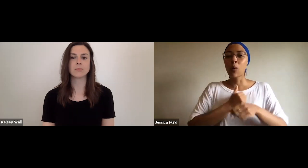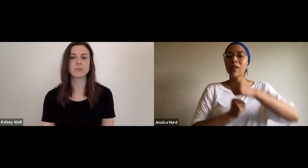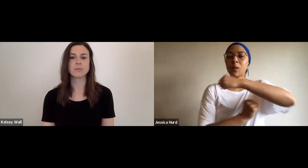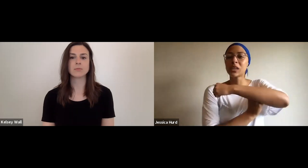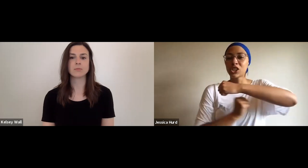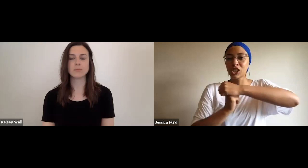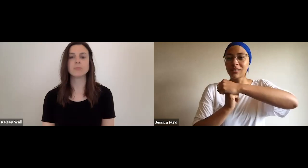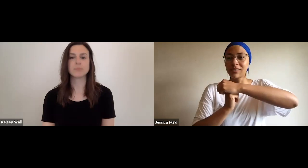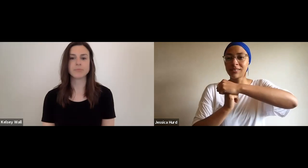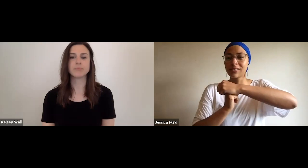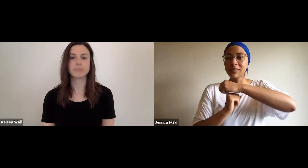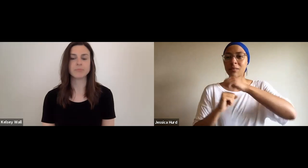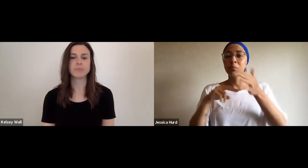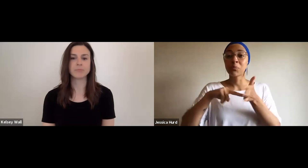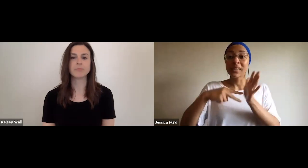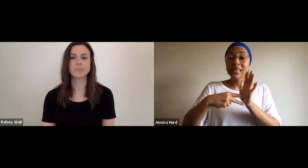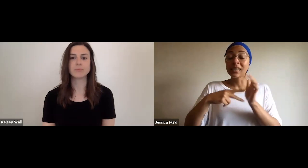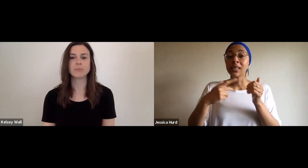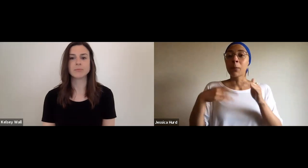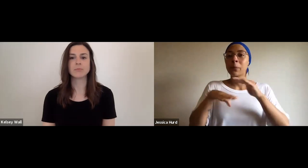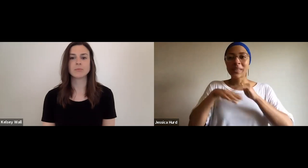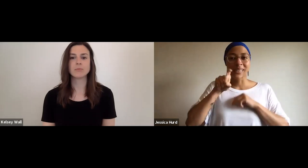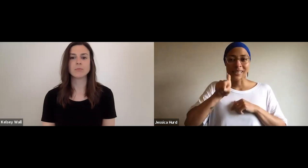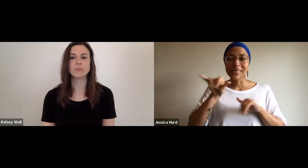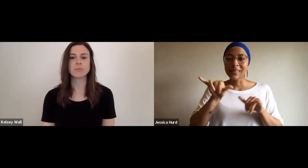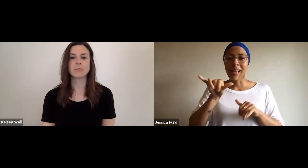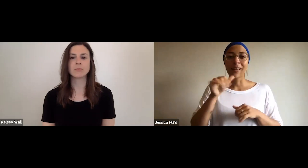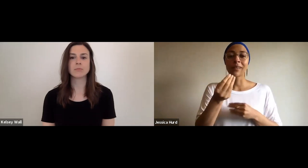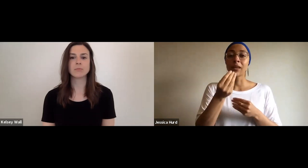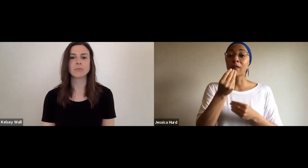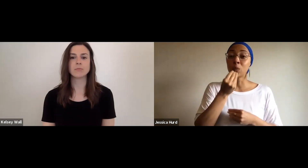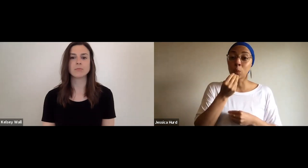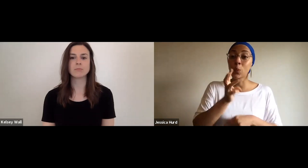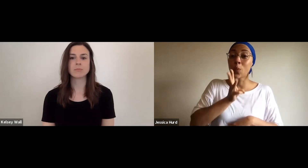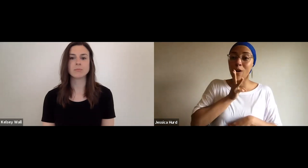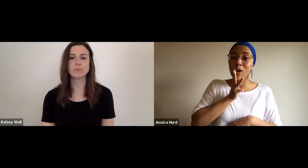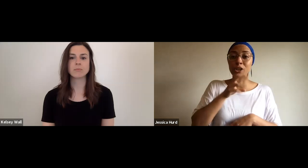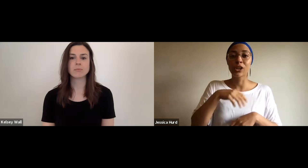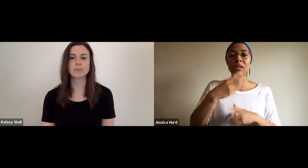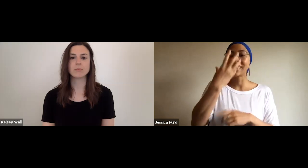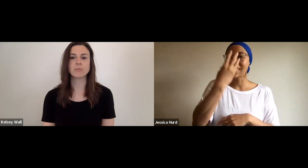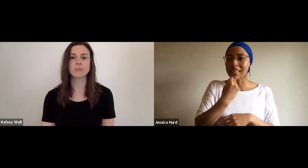and examine them. Look at that foundation and make sure that those are in place and those are solid.